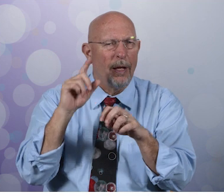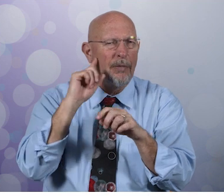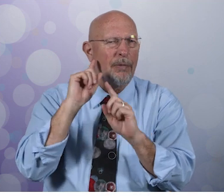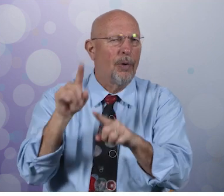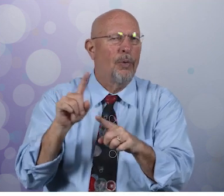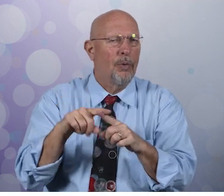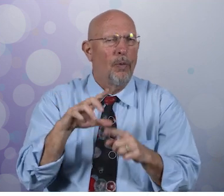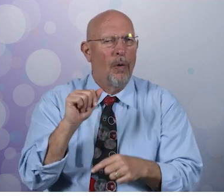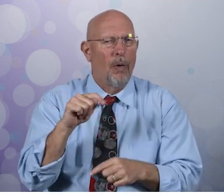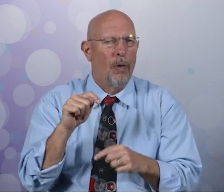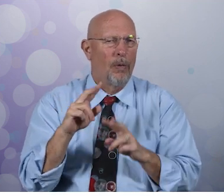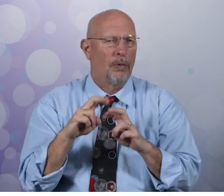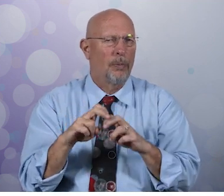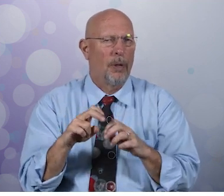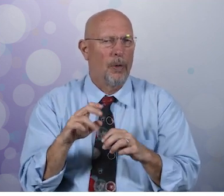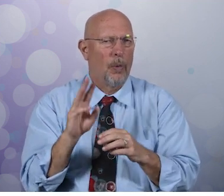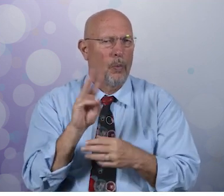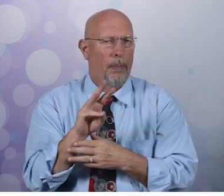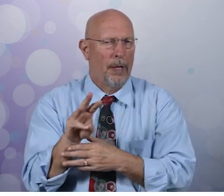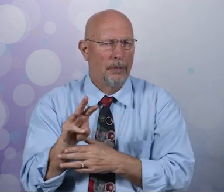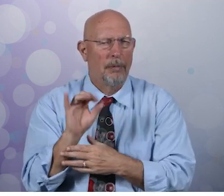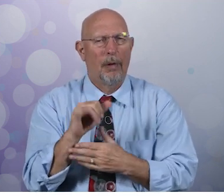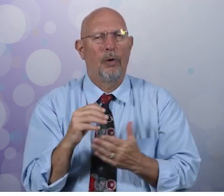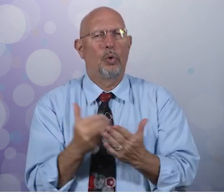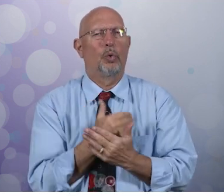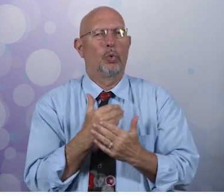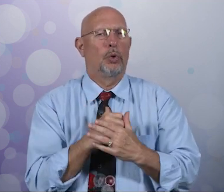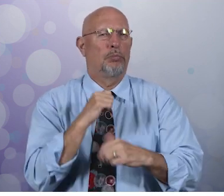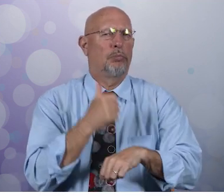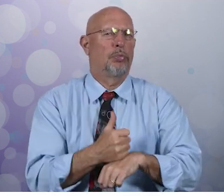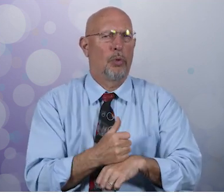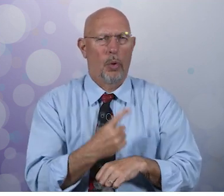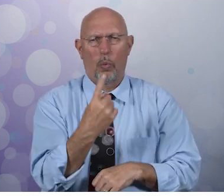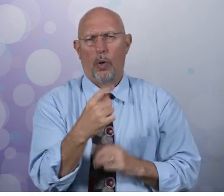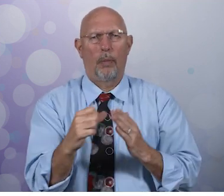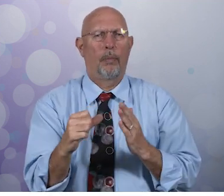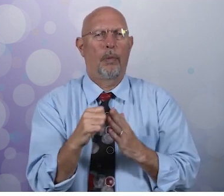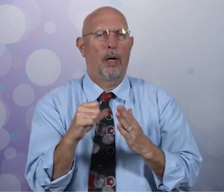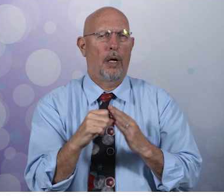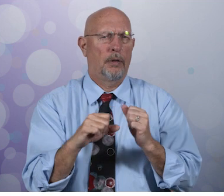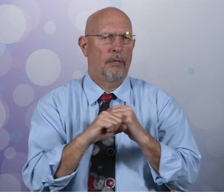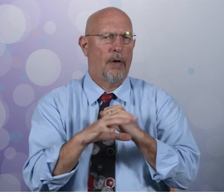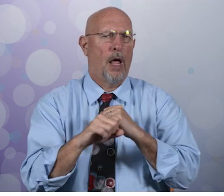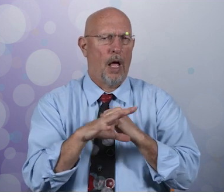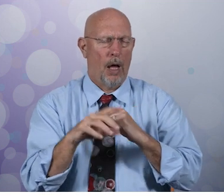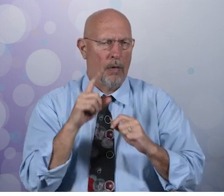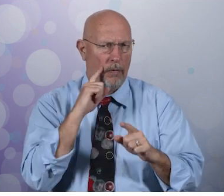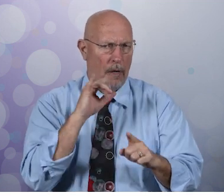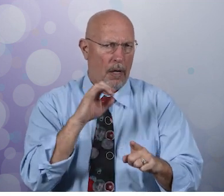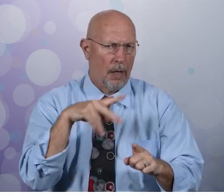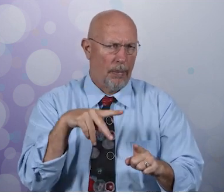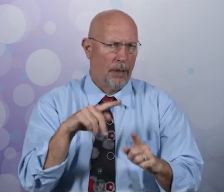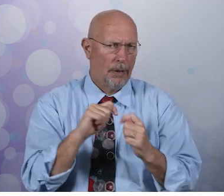page where you will find our newly developed, one-page flyer for IEP teams and families.